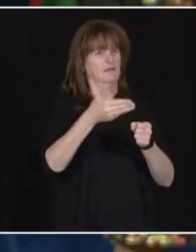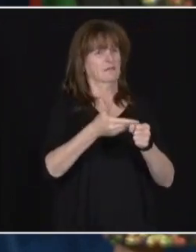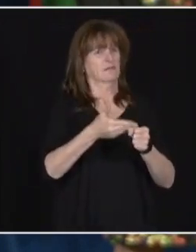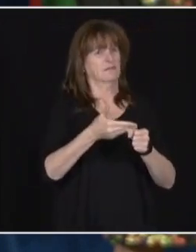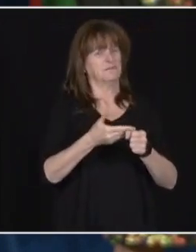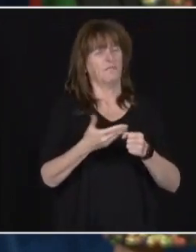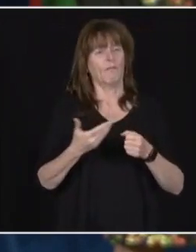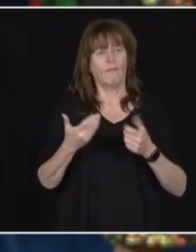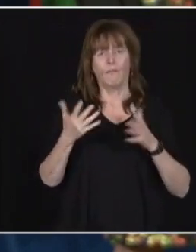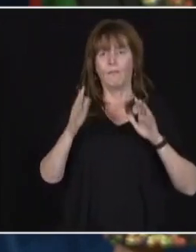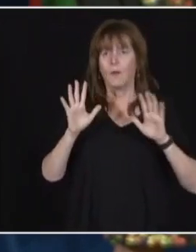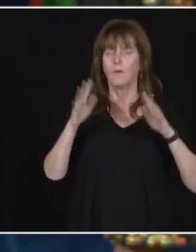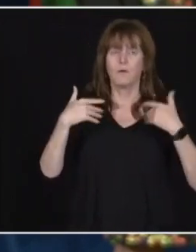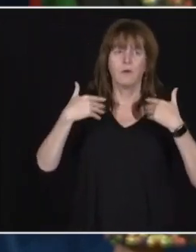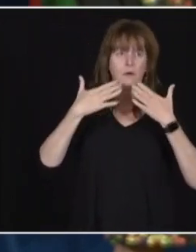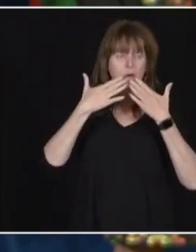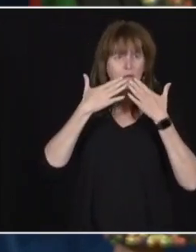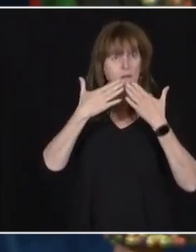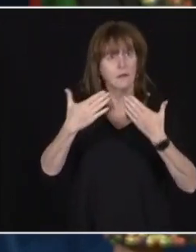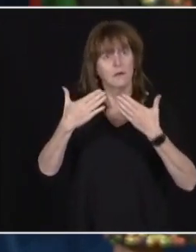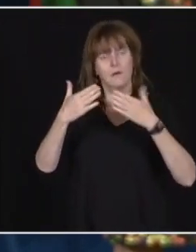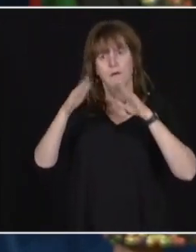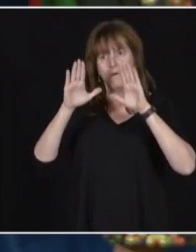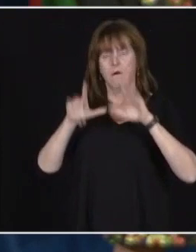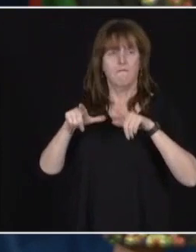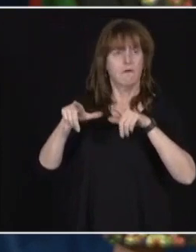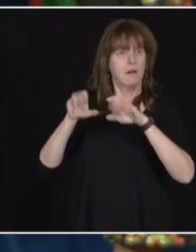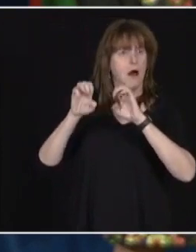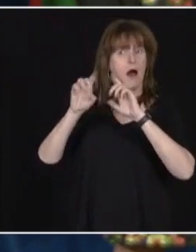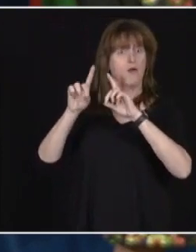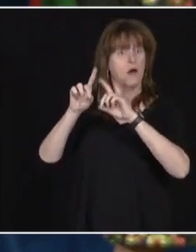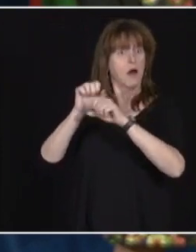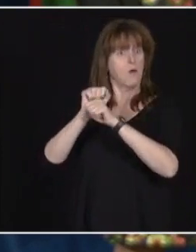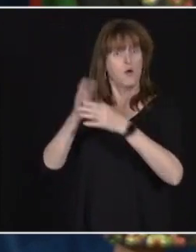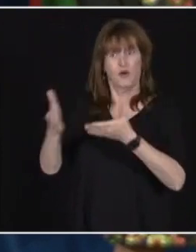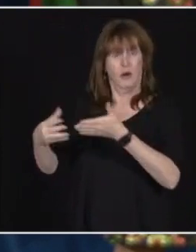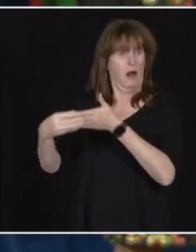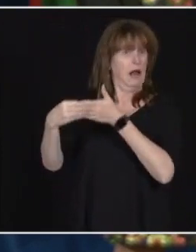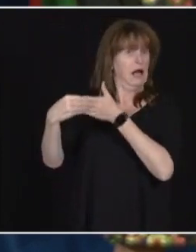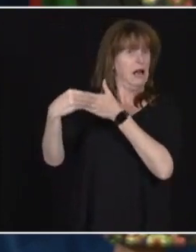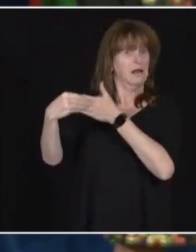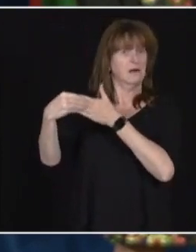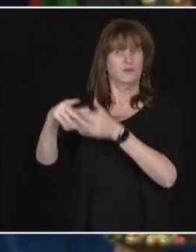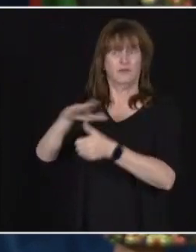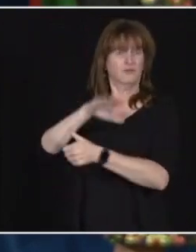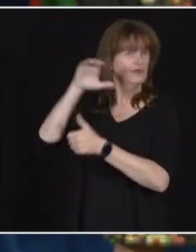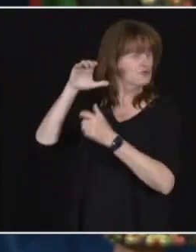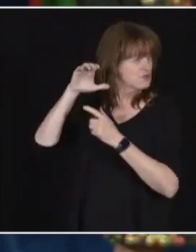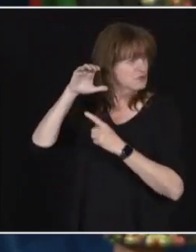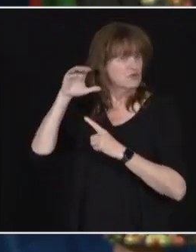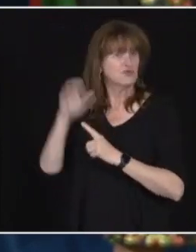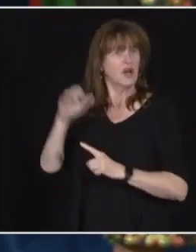incredible education workers for their leadership.